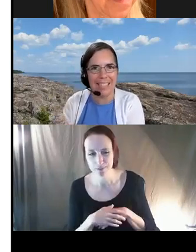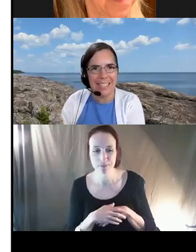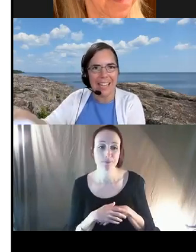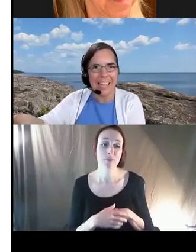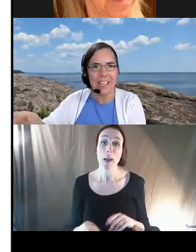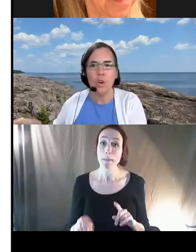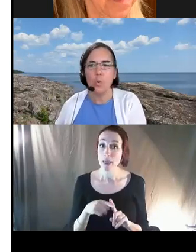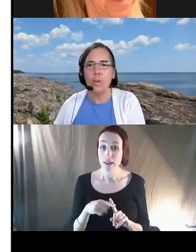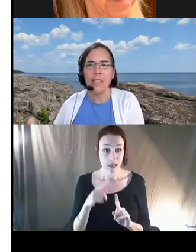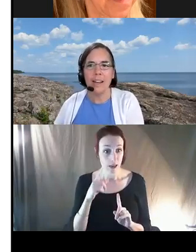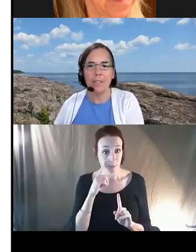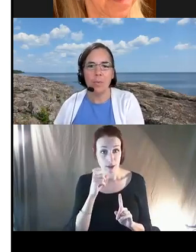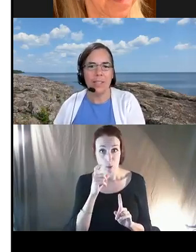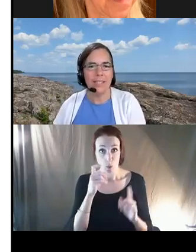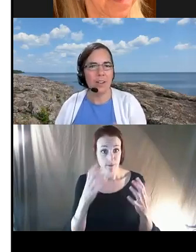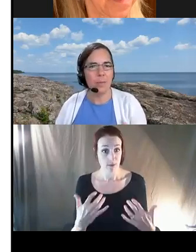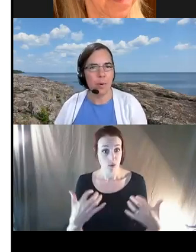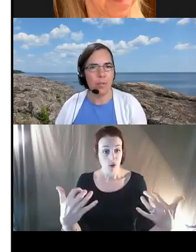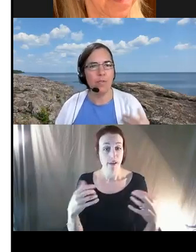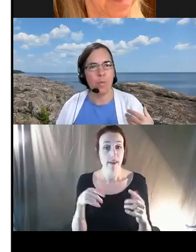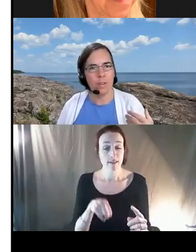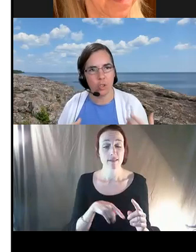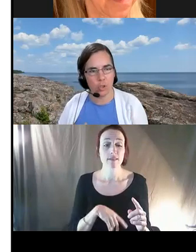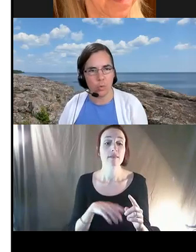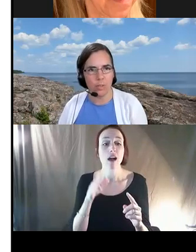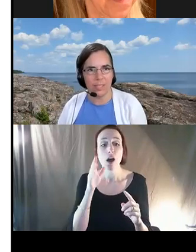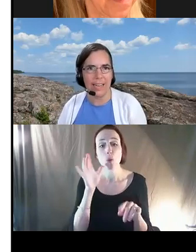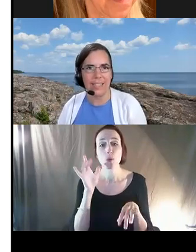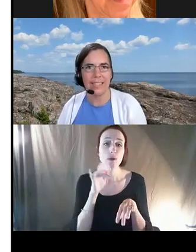today, we will cover both for school settings as